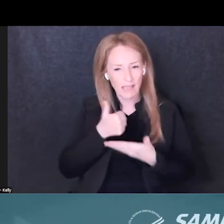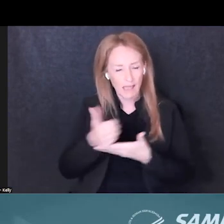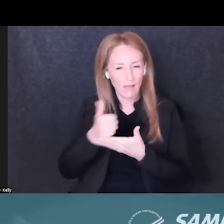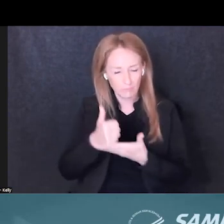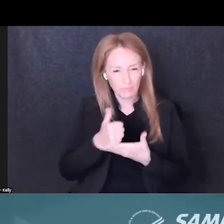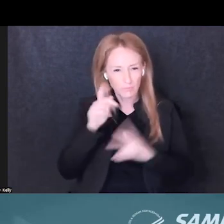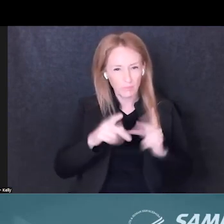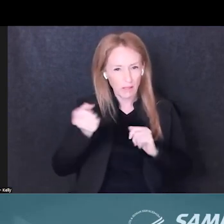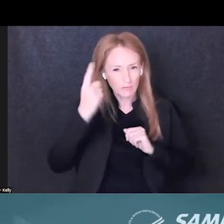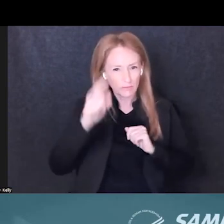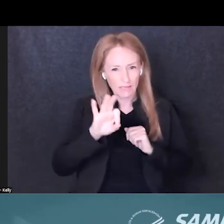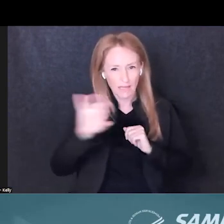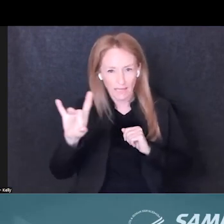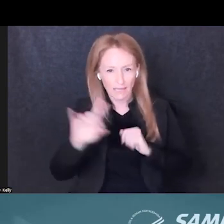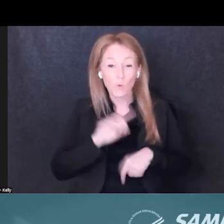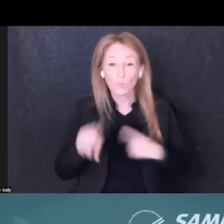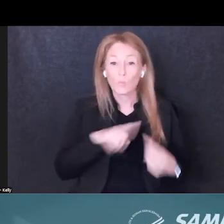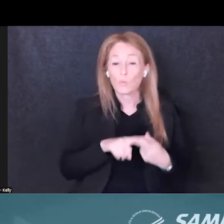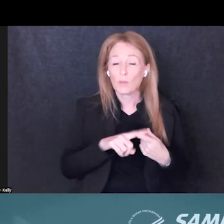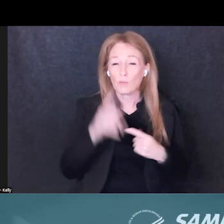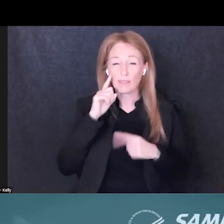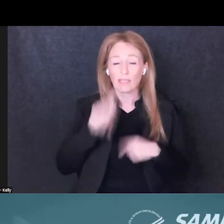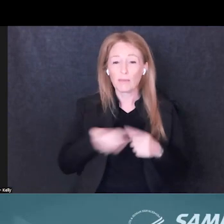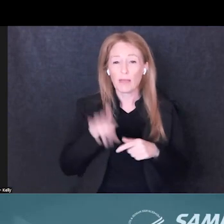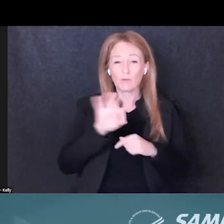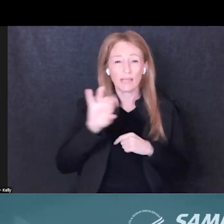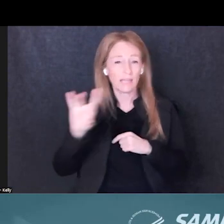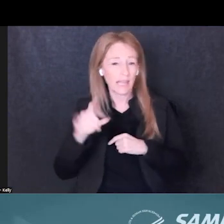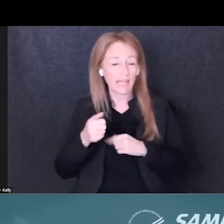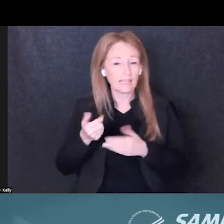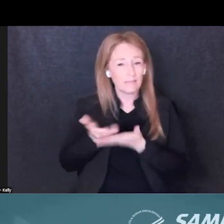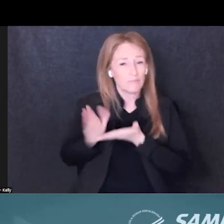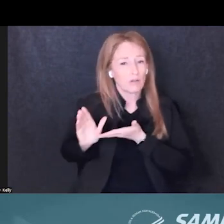THE IMPORTANCE OF THAT AND MARGINALIZED COMMUNITIES AND MAKE